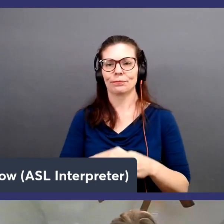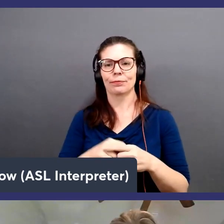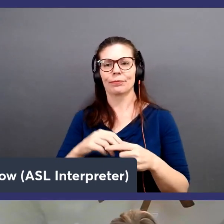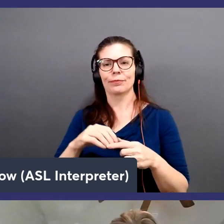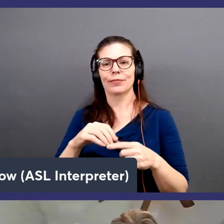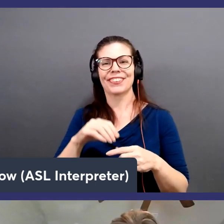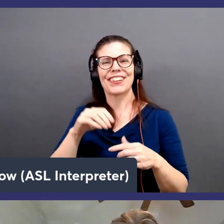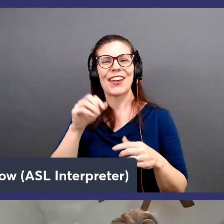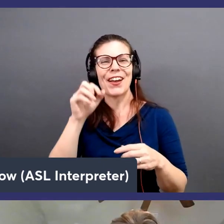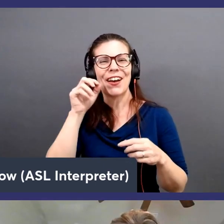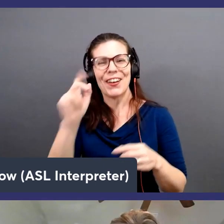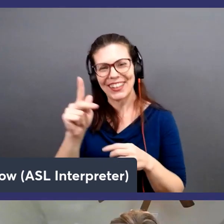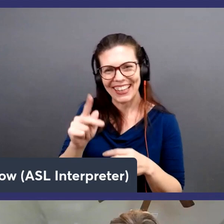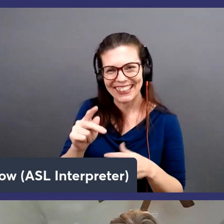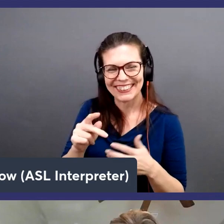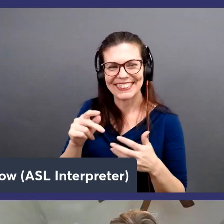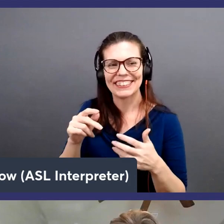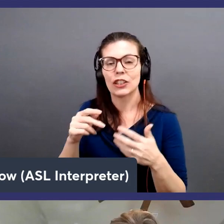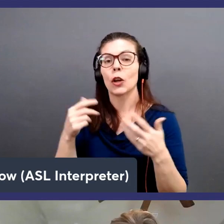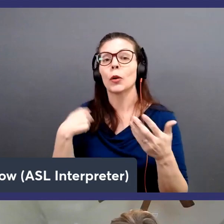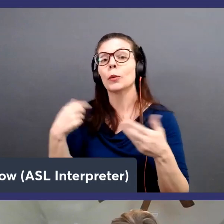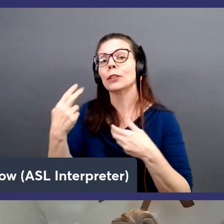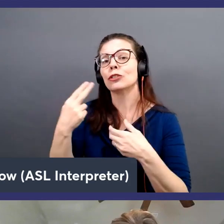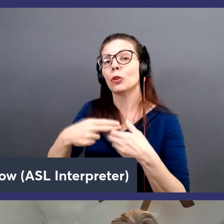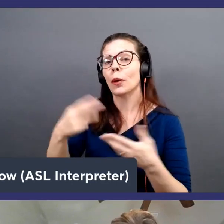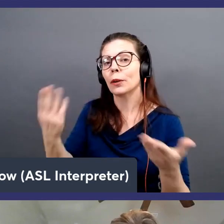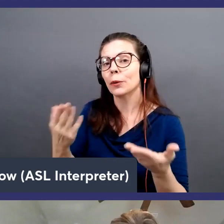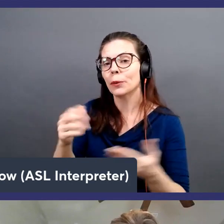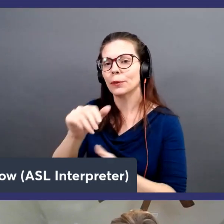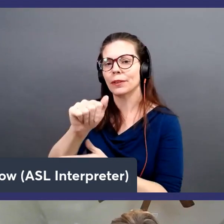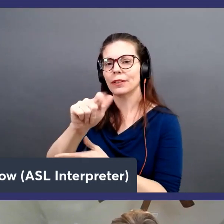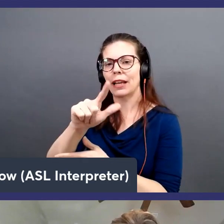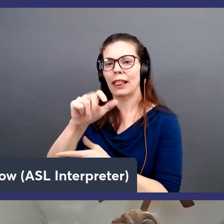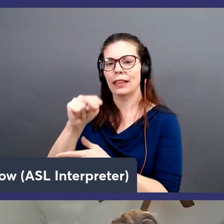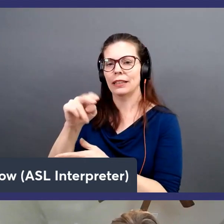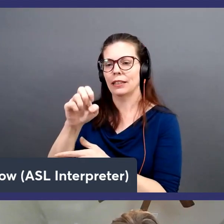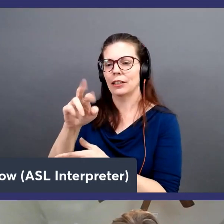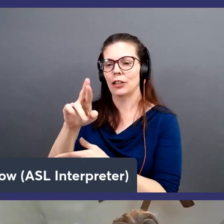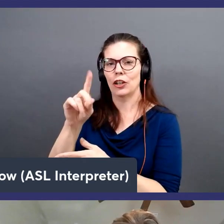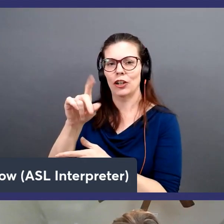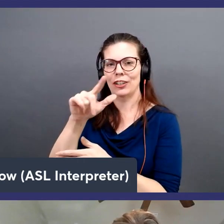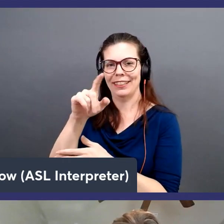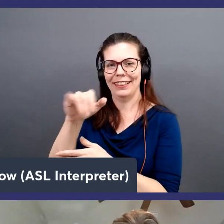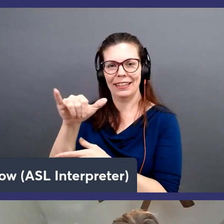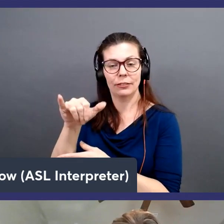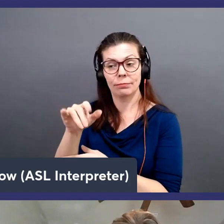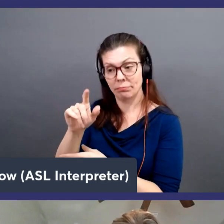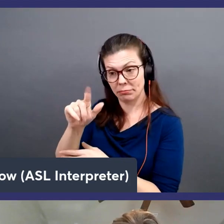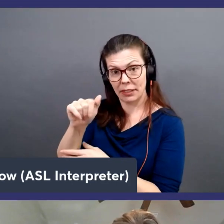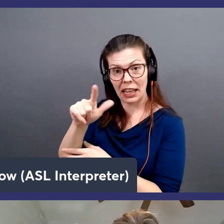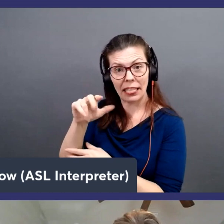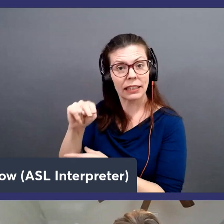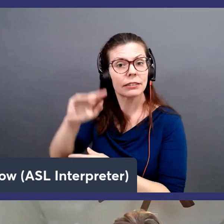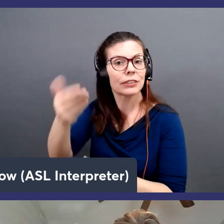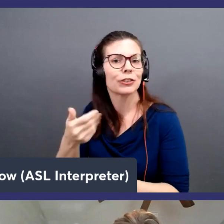All right. So we are joined now by Alan Erdley. Alan, why don't you introduce yourself for the guests?